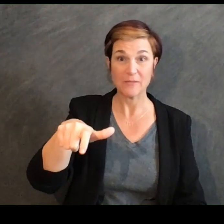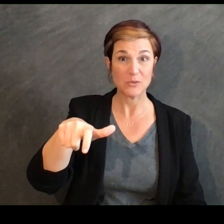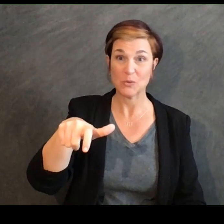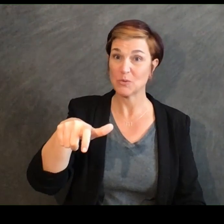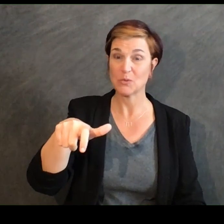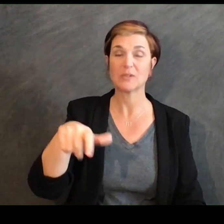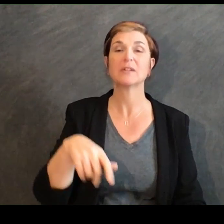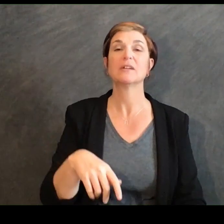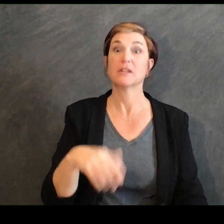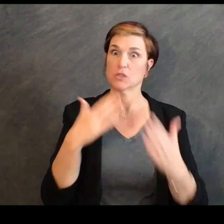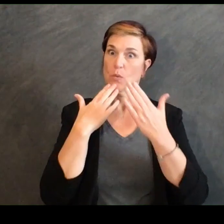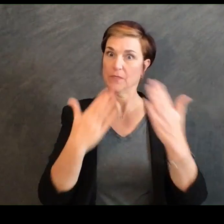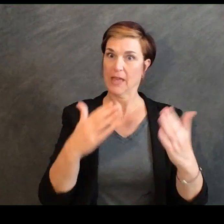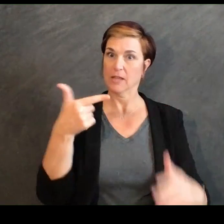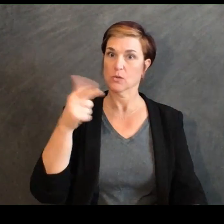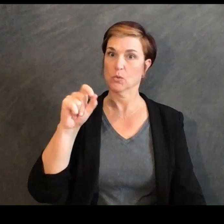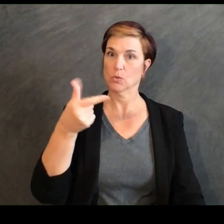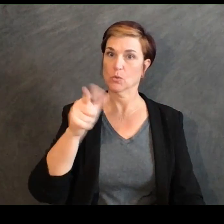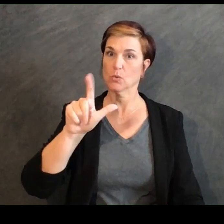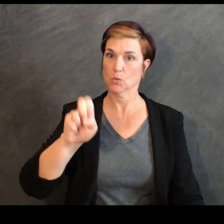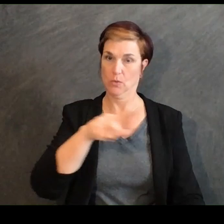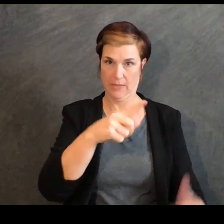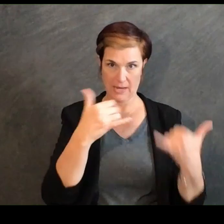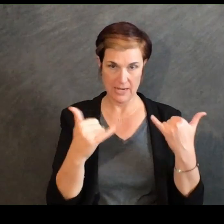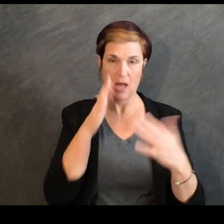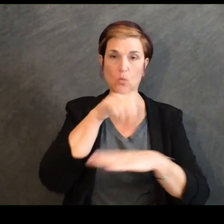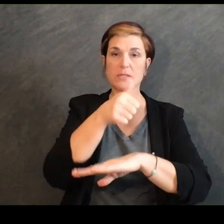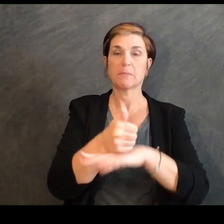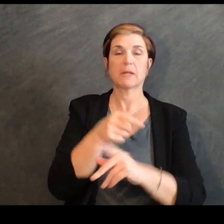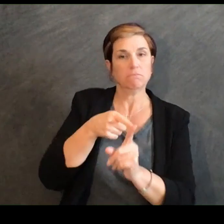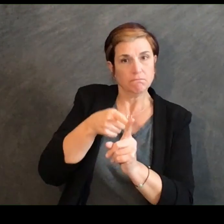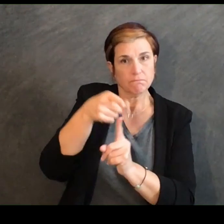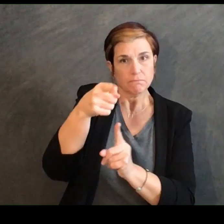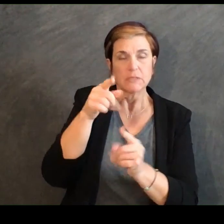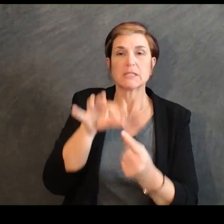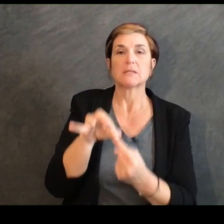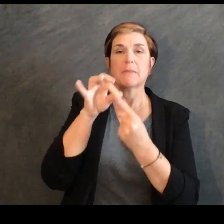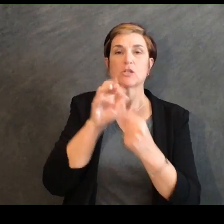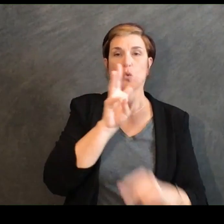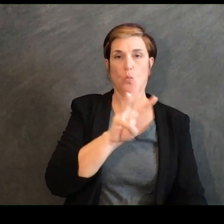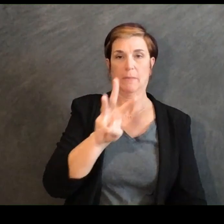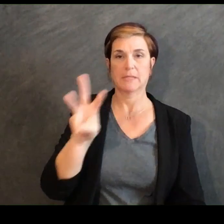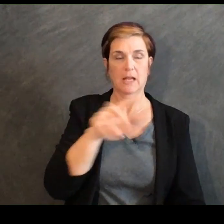to develop a website it's gonna be very quickly done